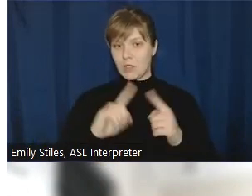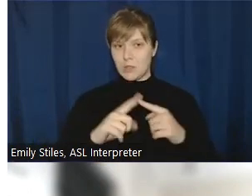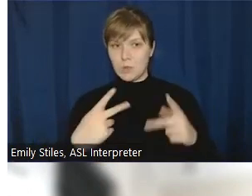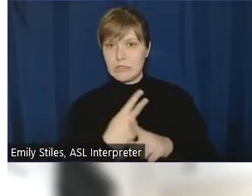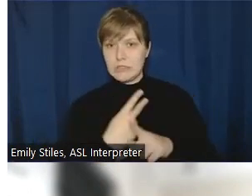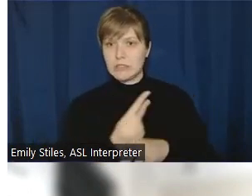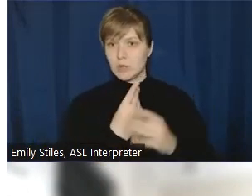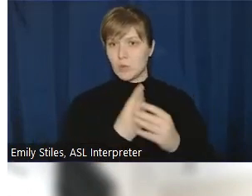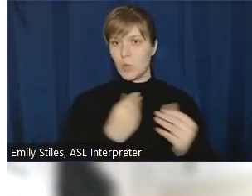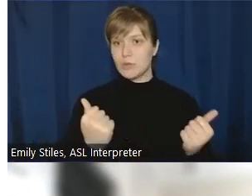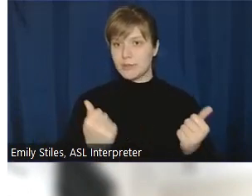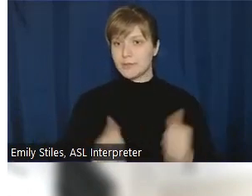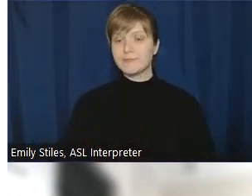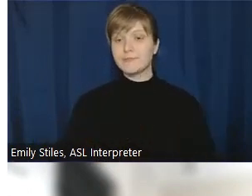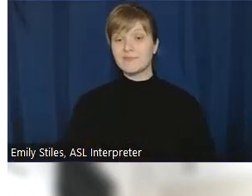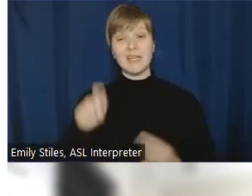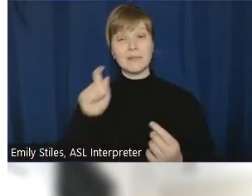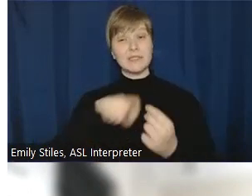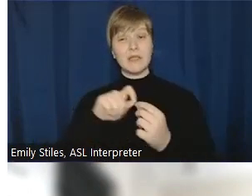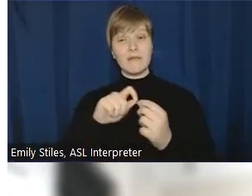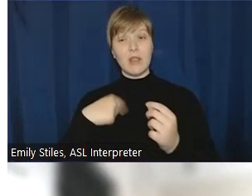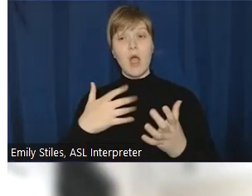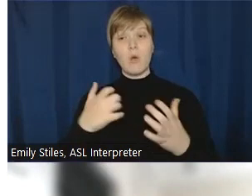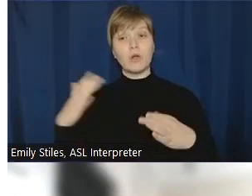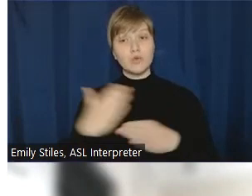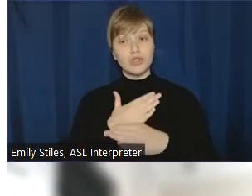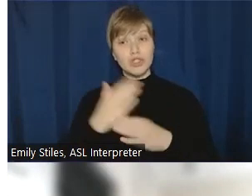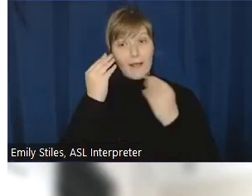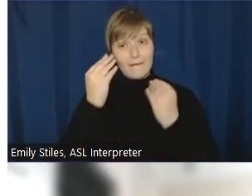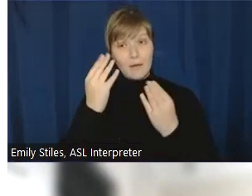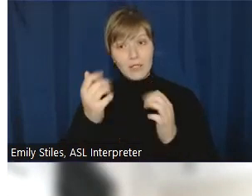Specifically, I want to share information with you all regarding the role of our